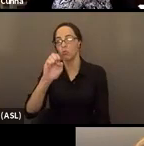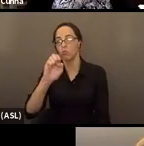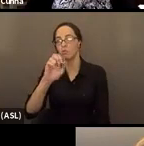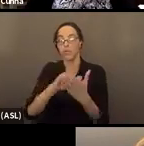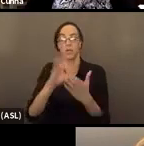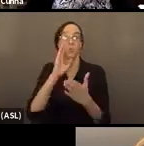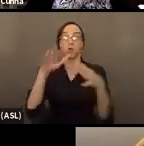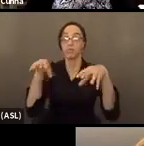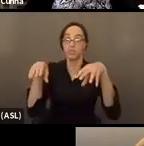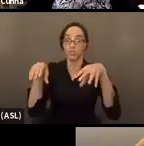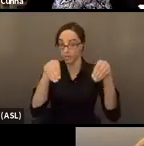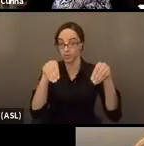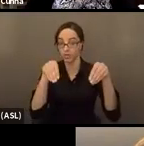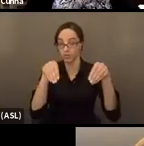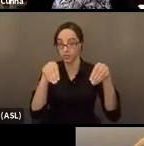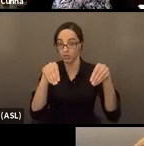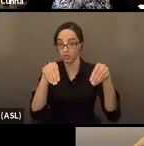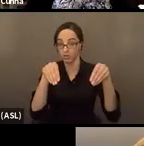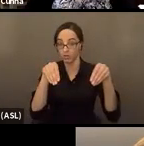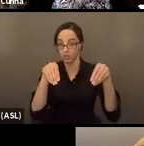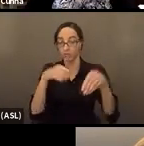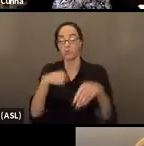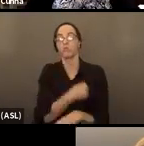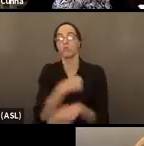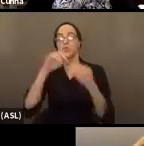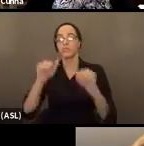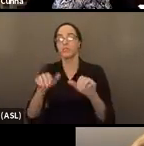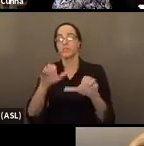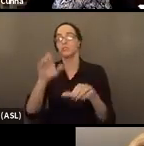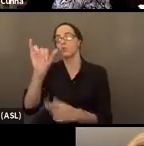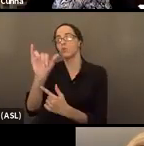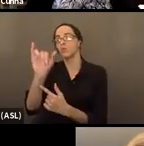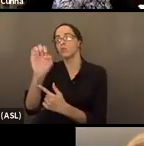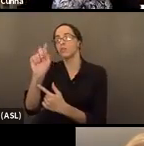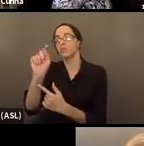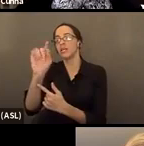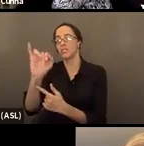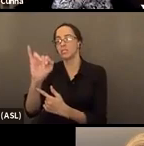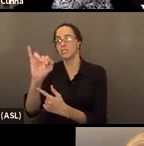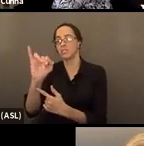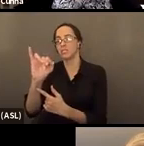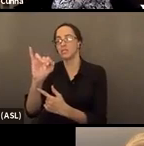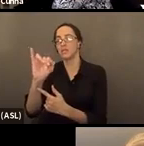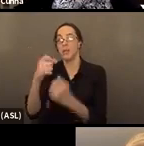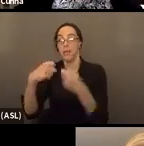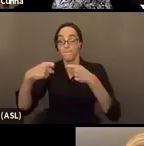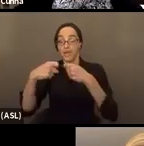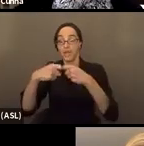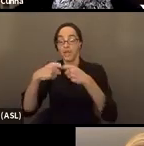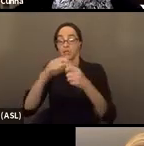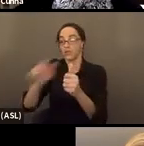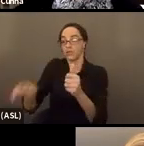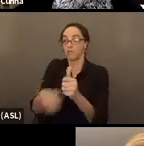then we can do a yeti battery backup for you and this is loaned out for the entire season